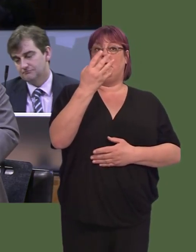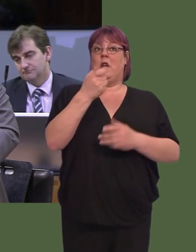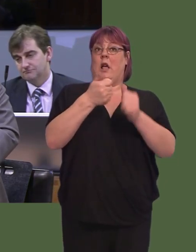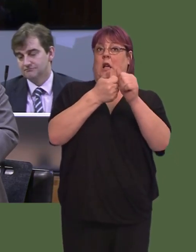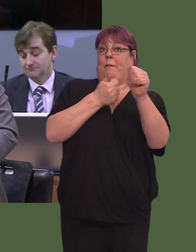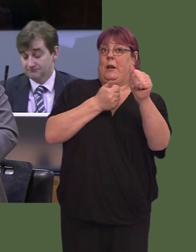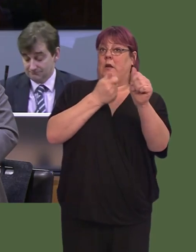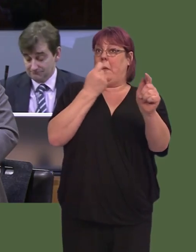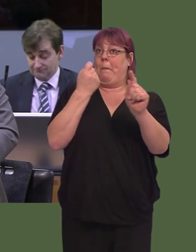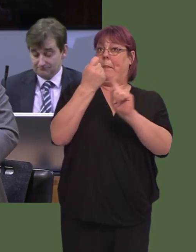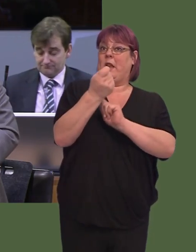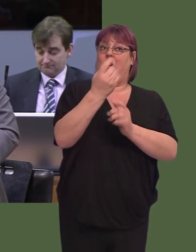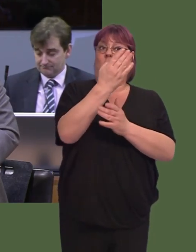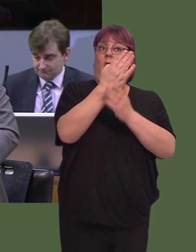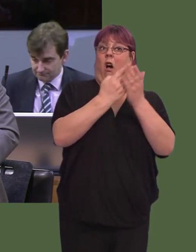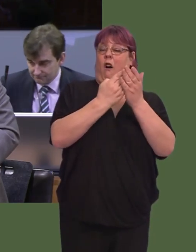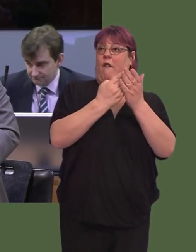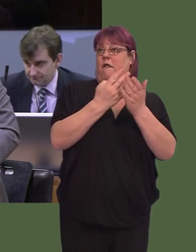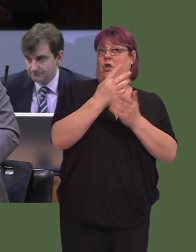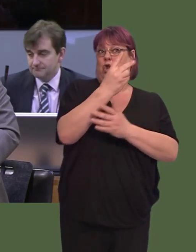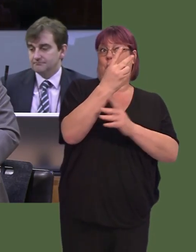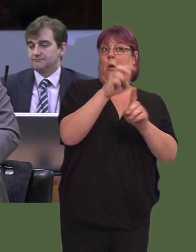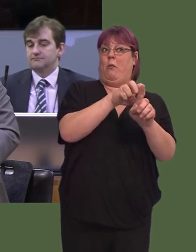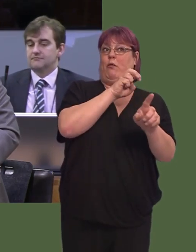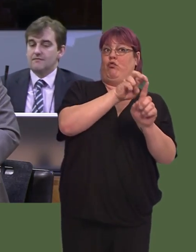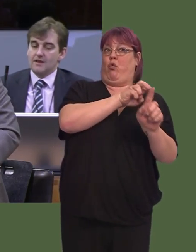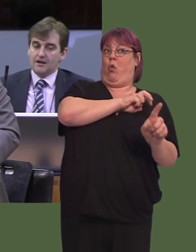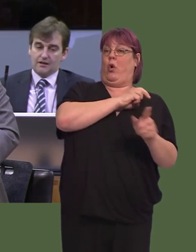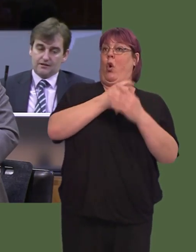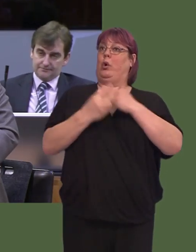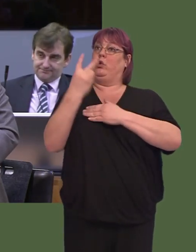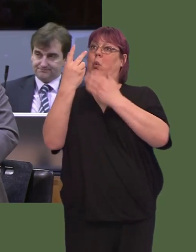One would ask the question: did the Welsh Government or Transport for Wales work proactively